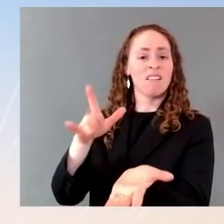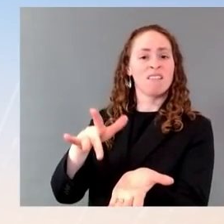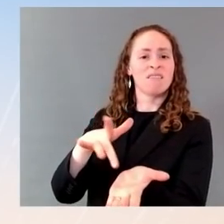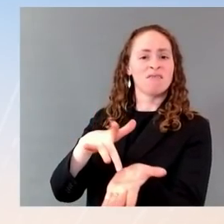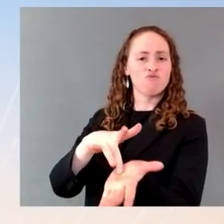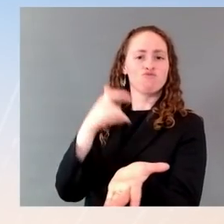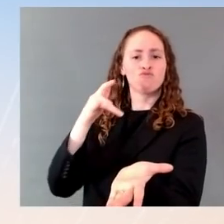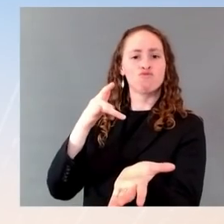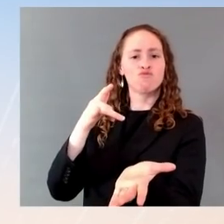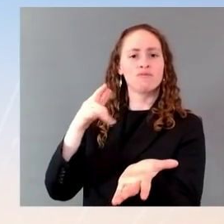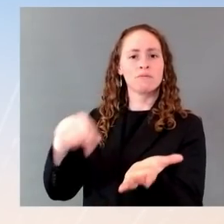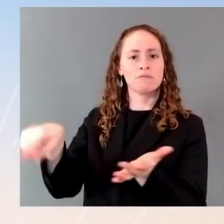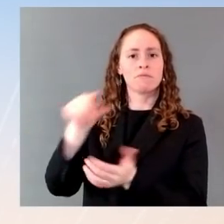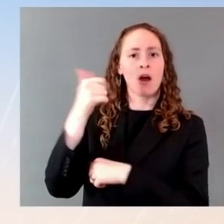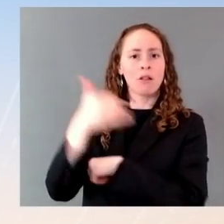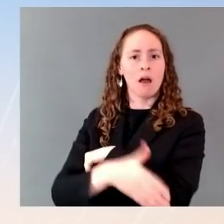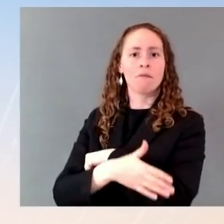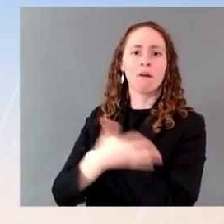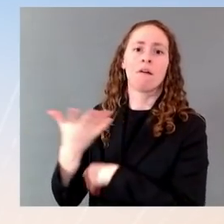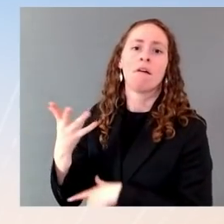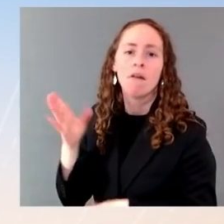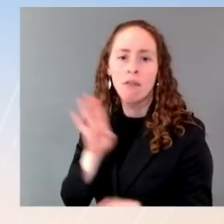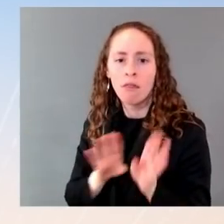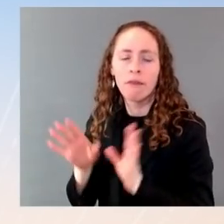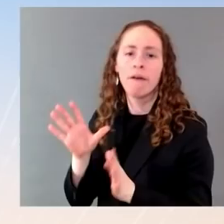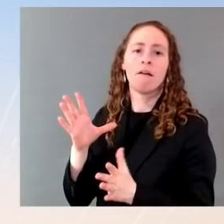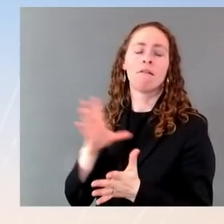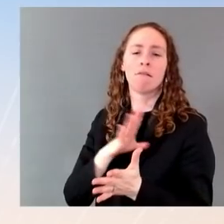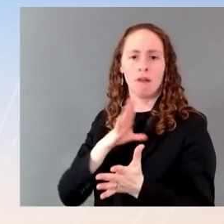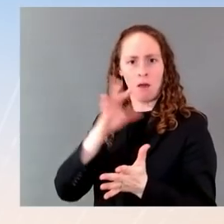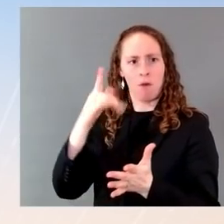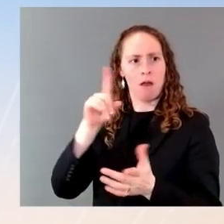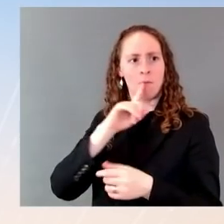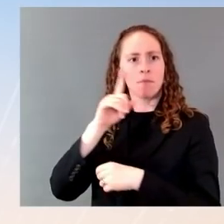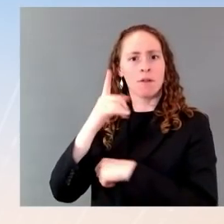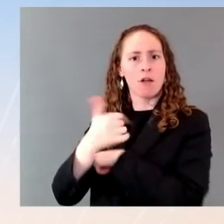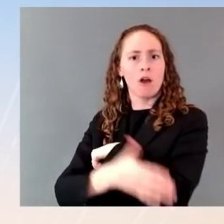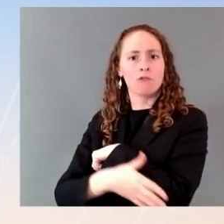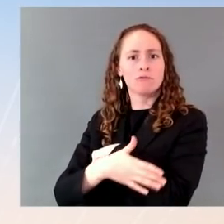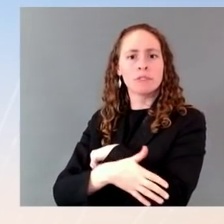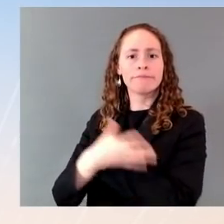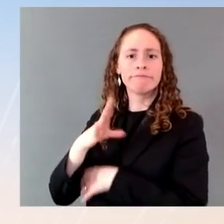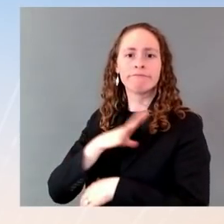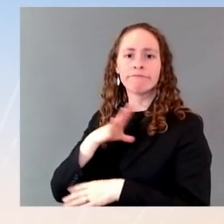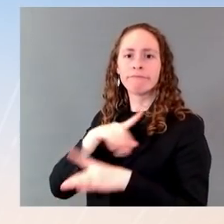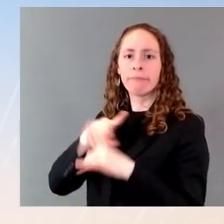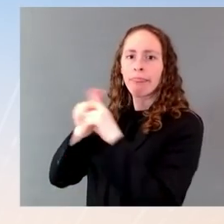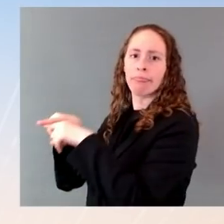And Biden and Merkel promised sanctions if those events were to transpire.